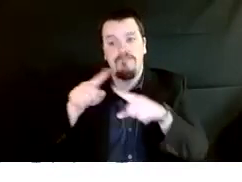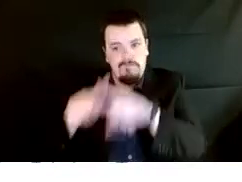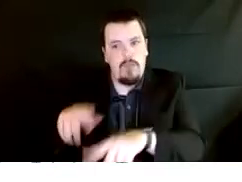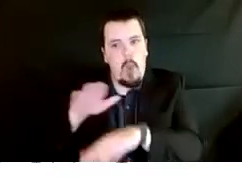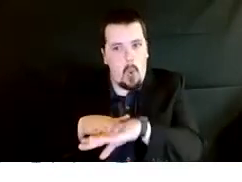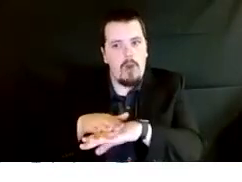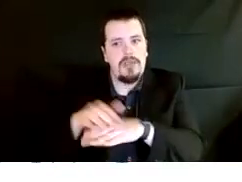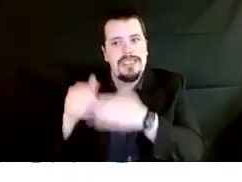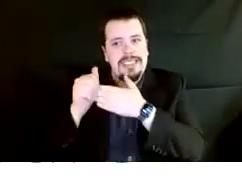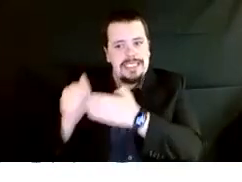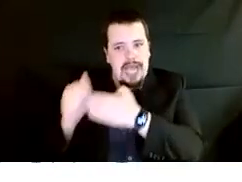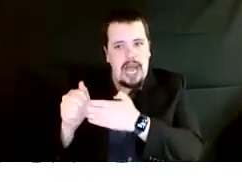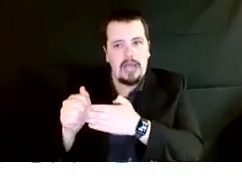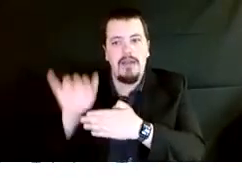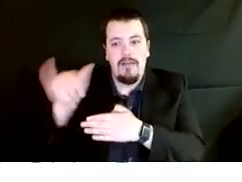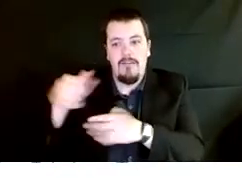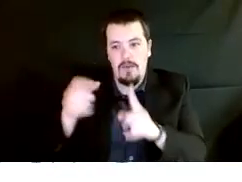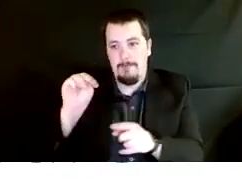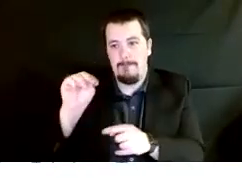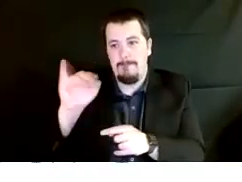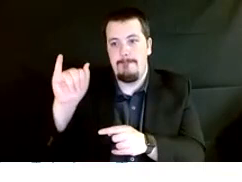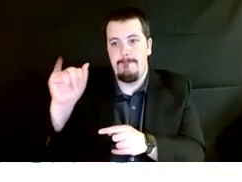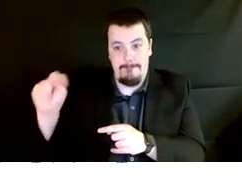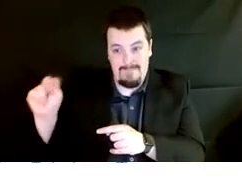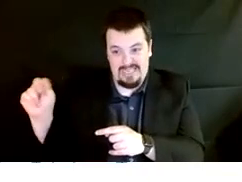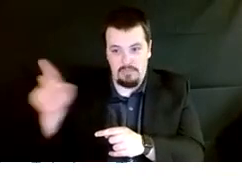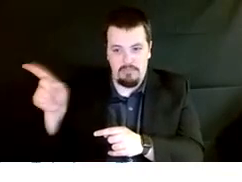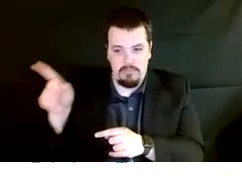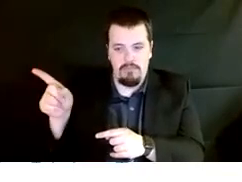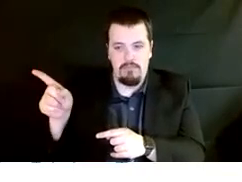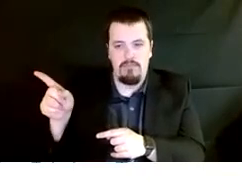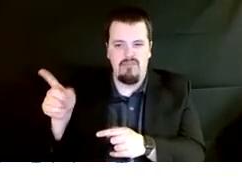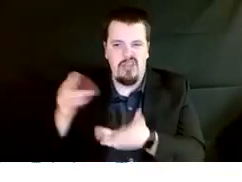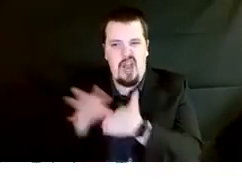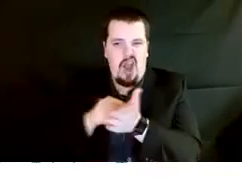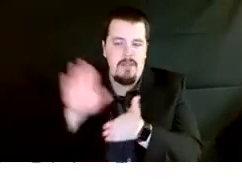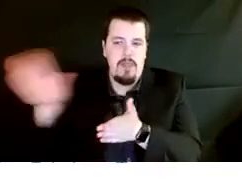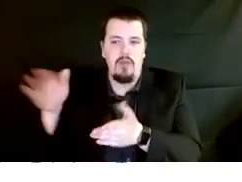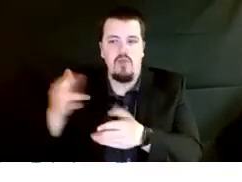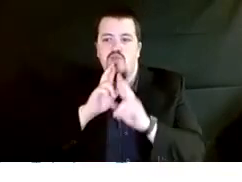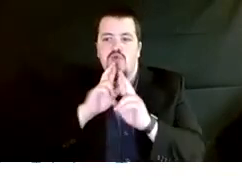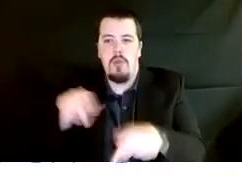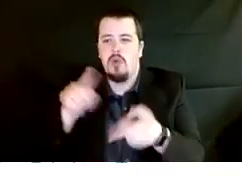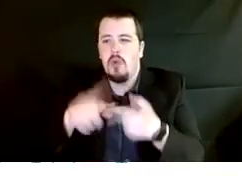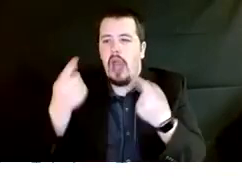guidance that Minnesota had come up with um i think in response to the swine flu epidemics in